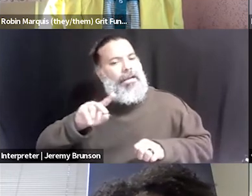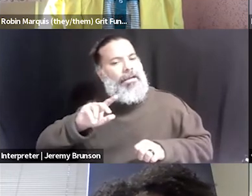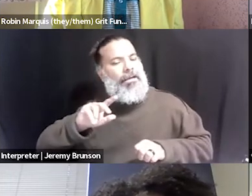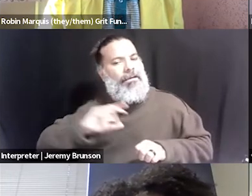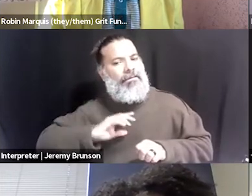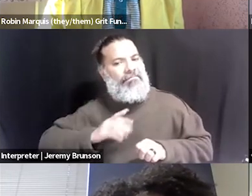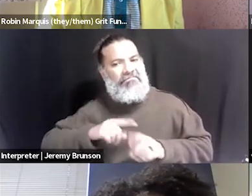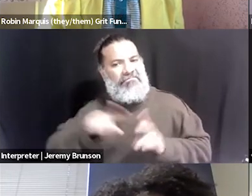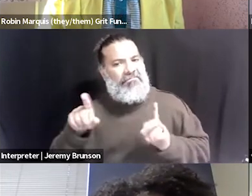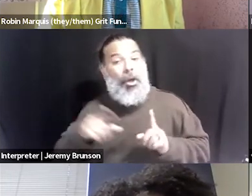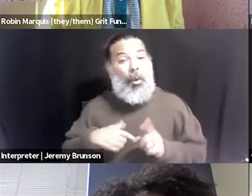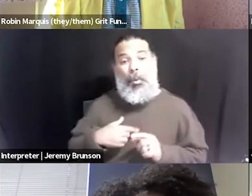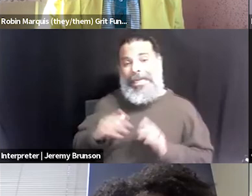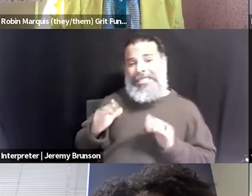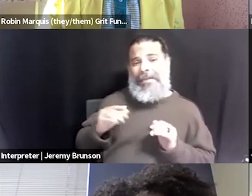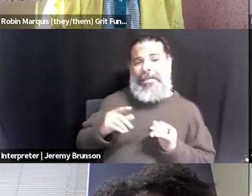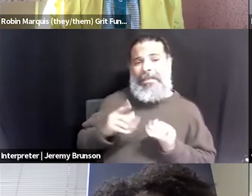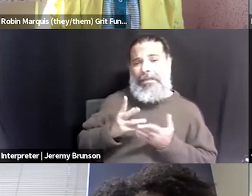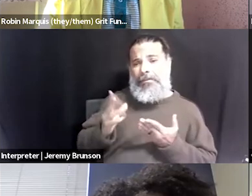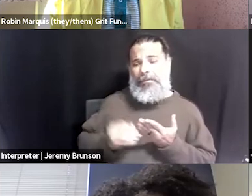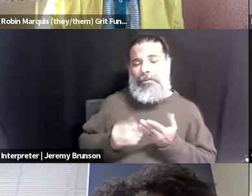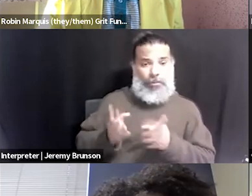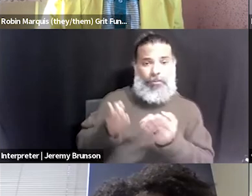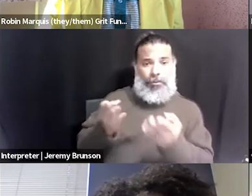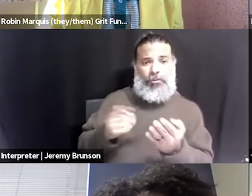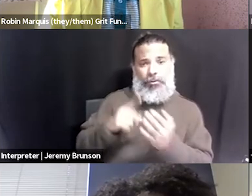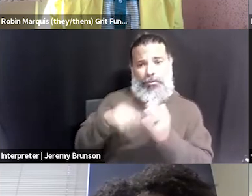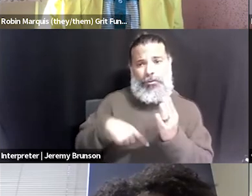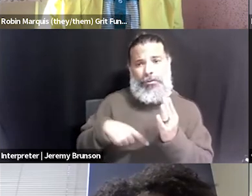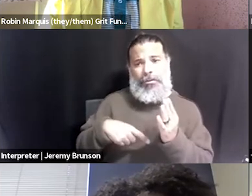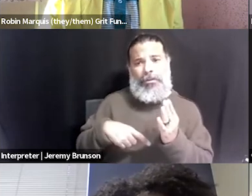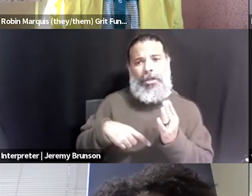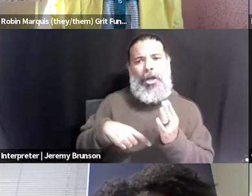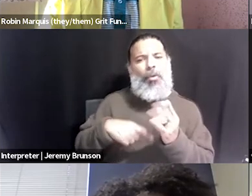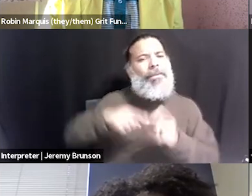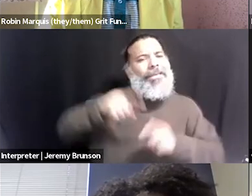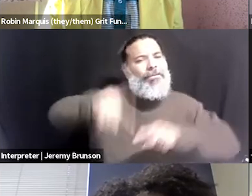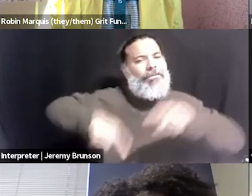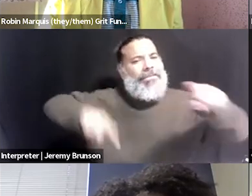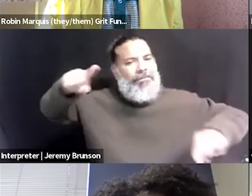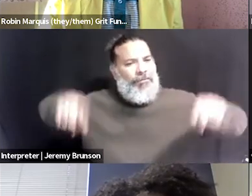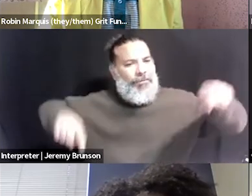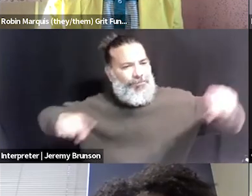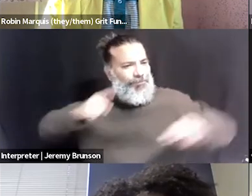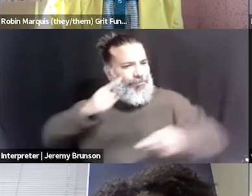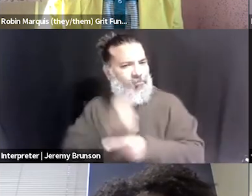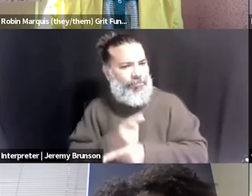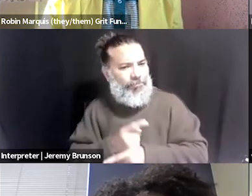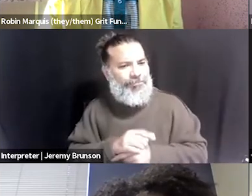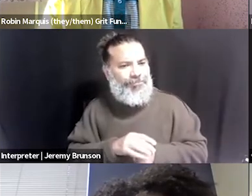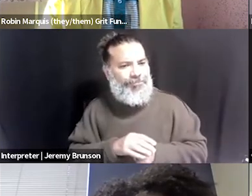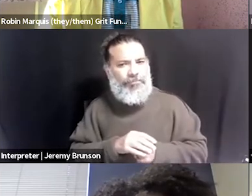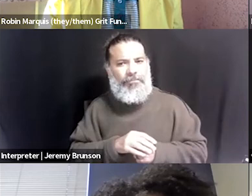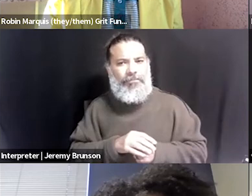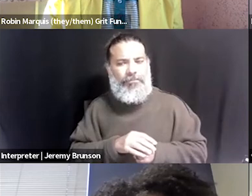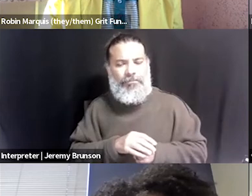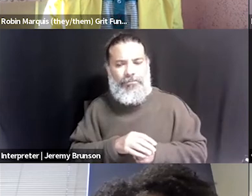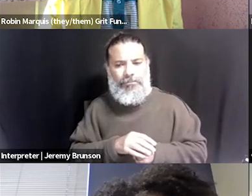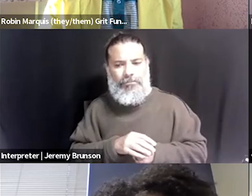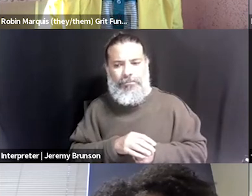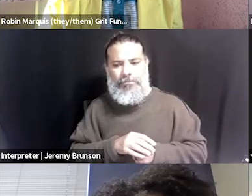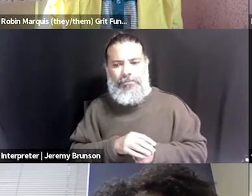We expect that the proposals are going to be so varied, you know, that beyond those